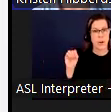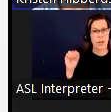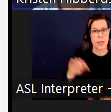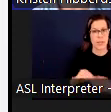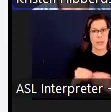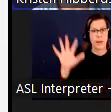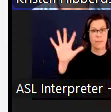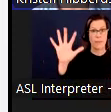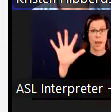it's #5 OK.